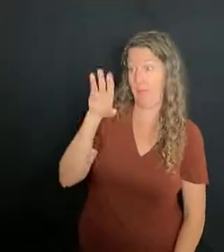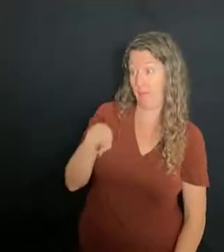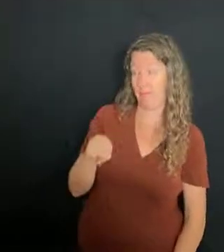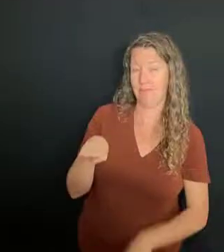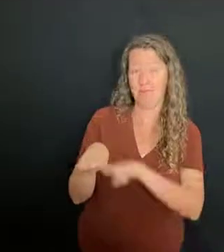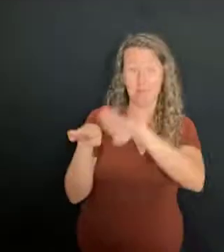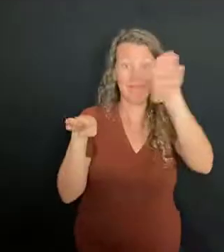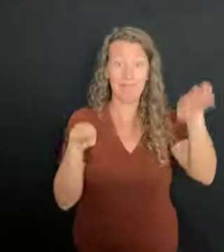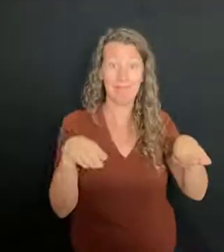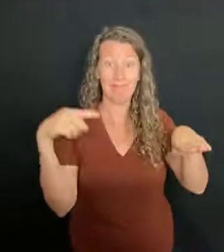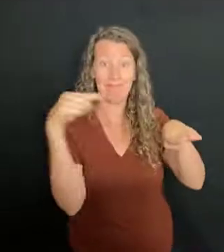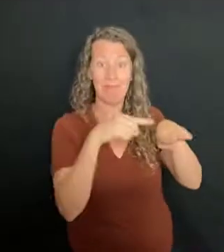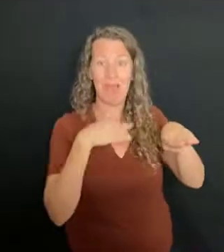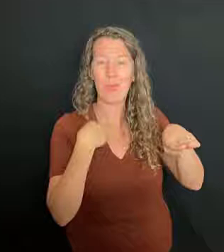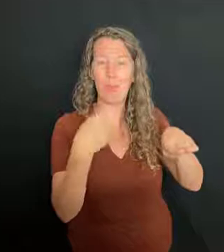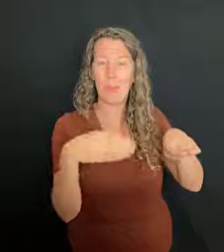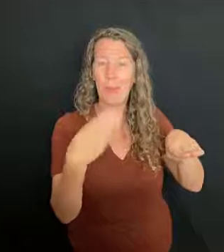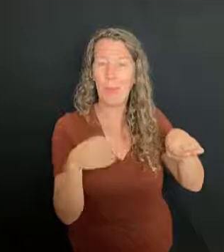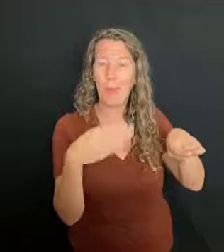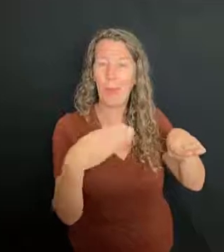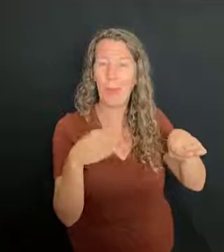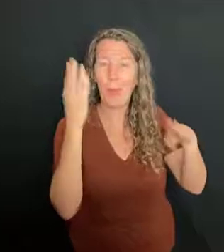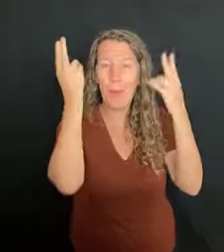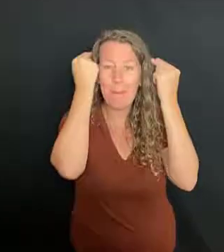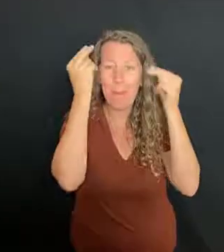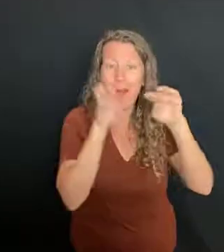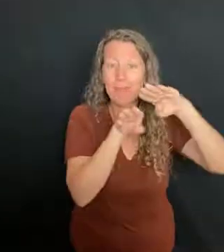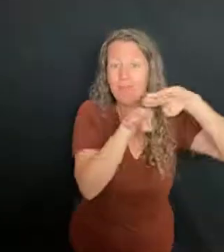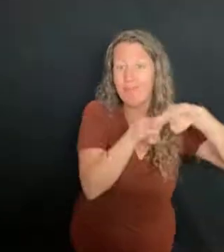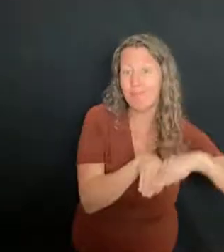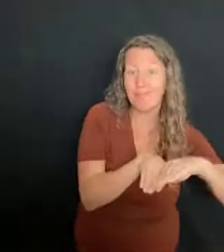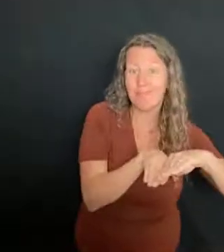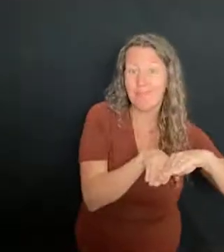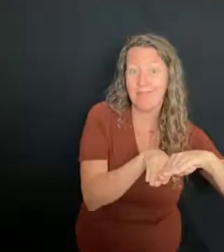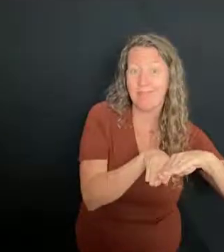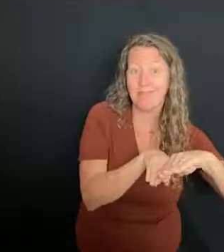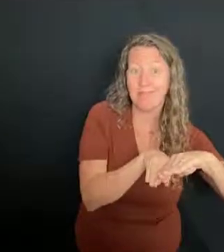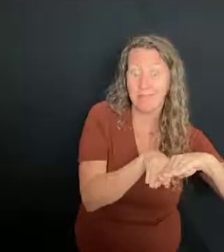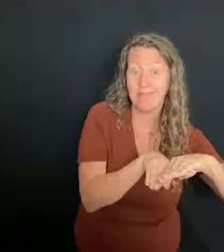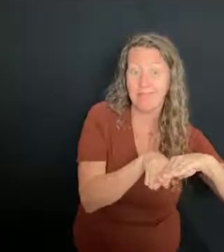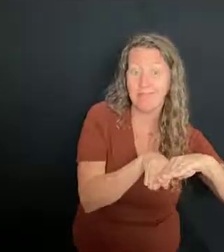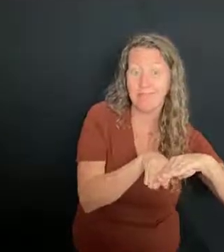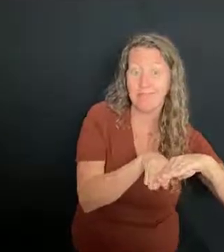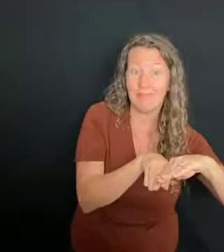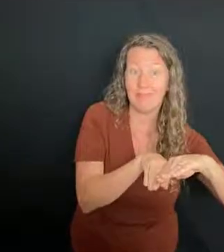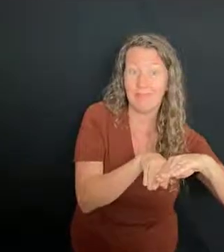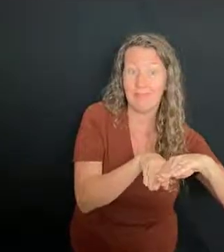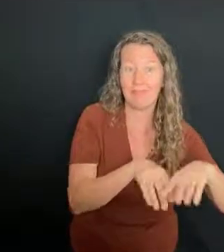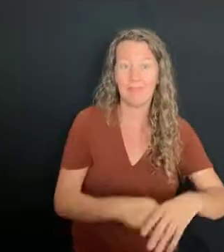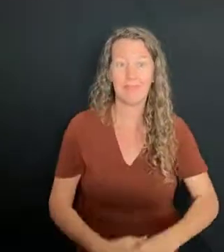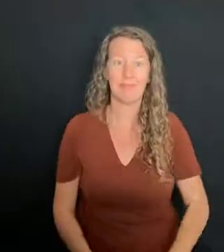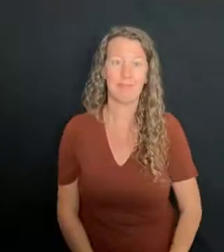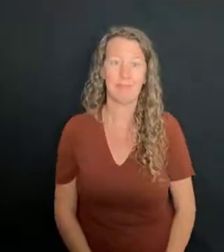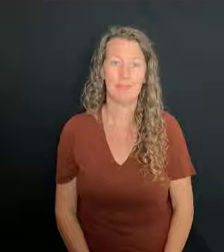and holds a Teddy bear tightly. On the floor, a pair of blue bunny slippers lie neatly beside each other.